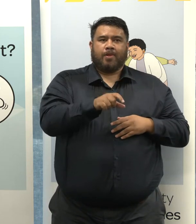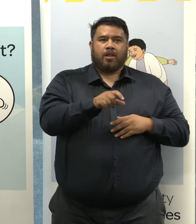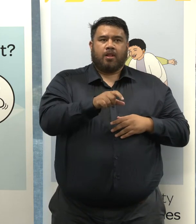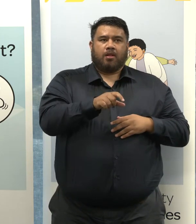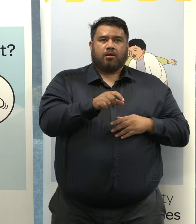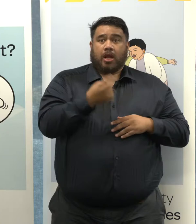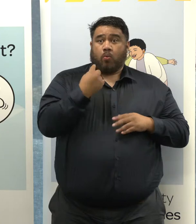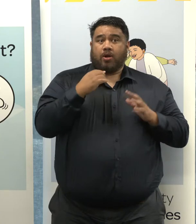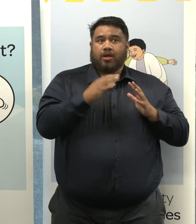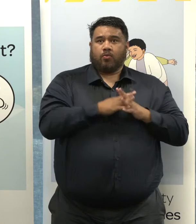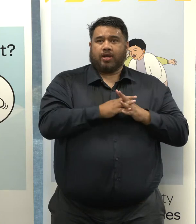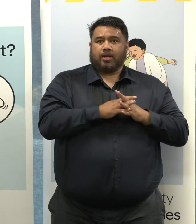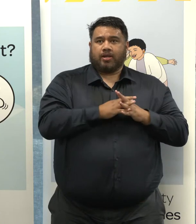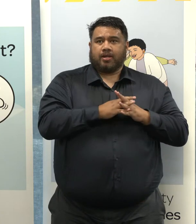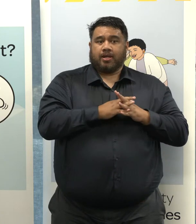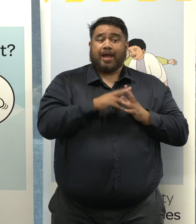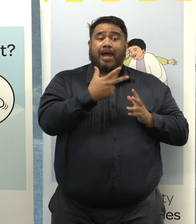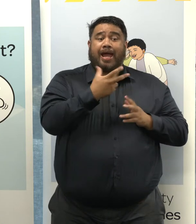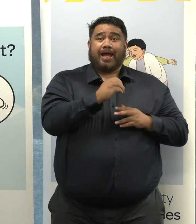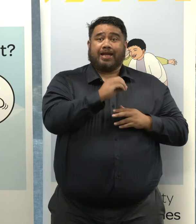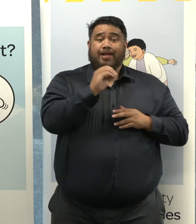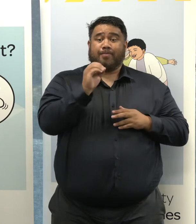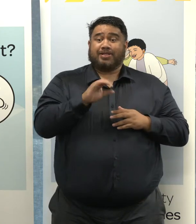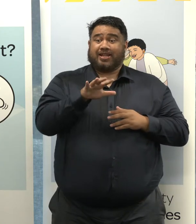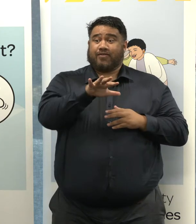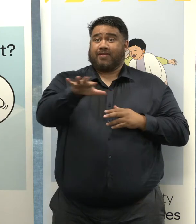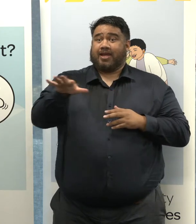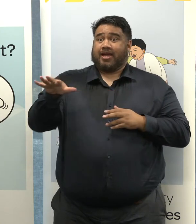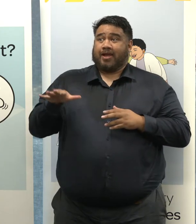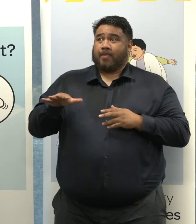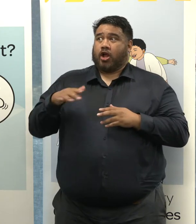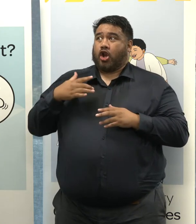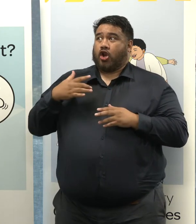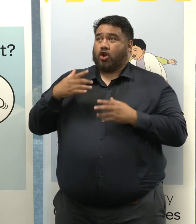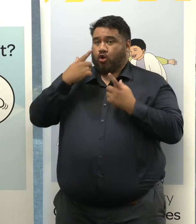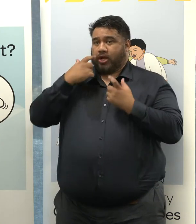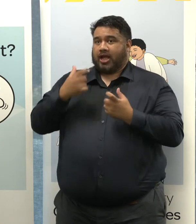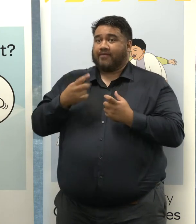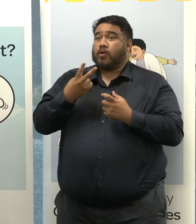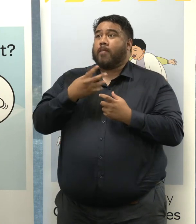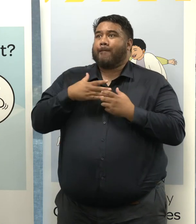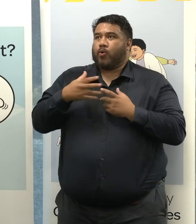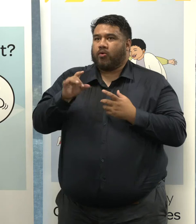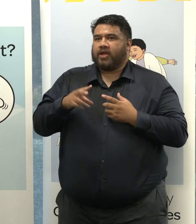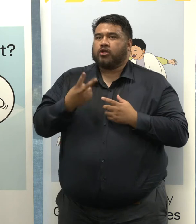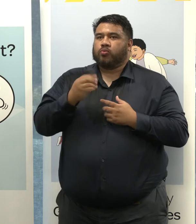30% were looking after more than 20 patients a week ago.